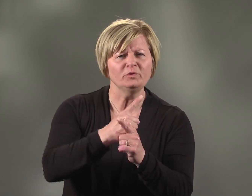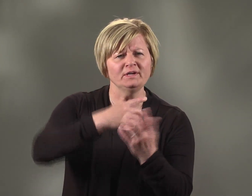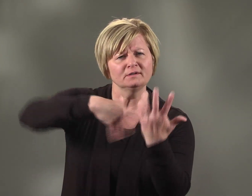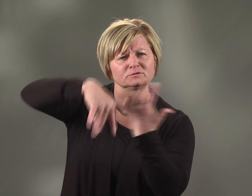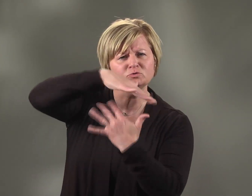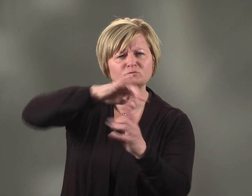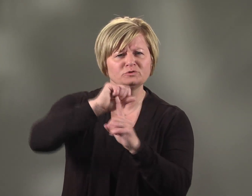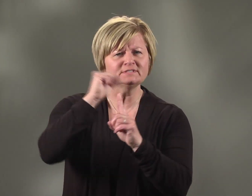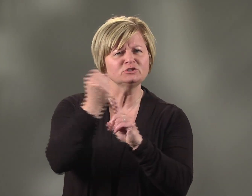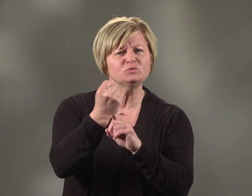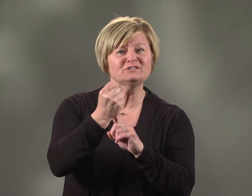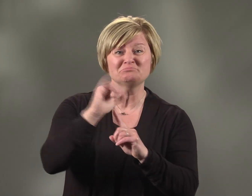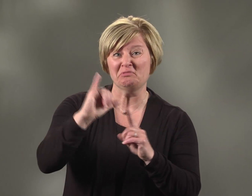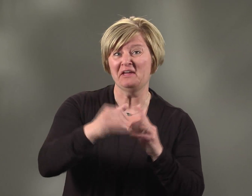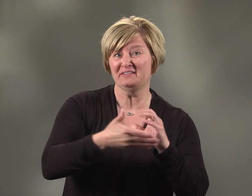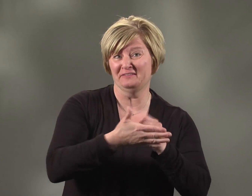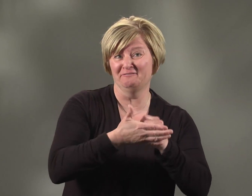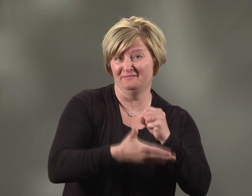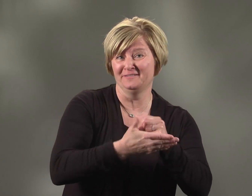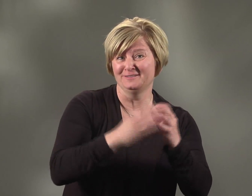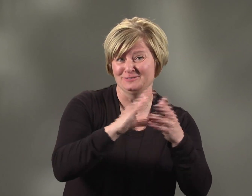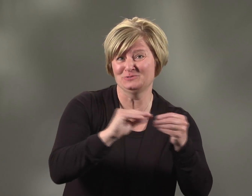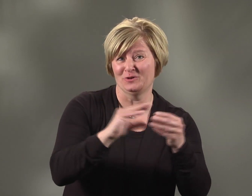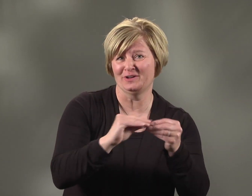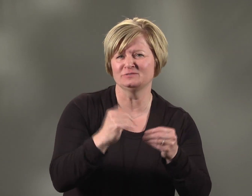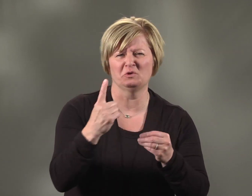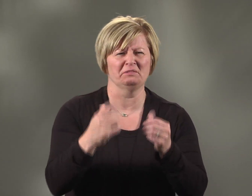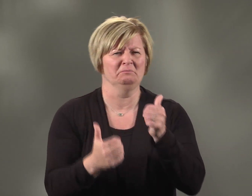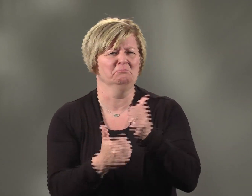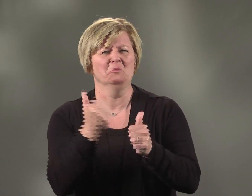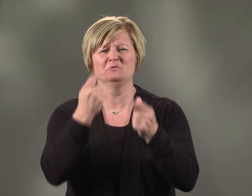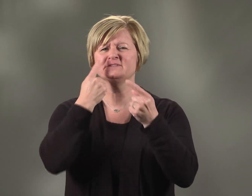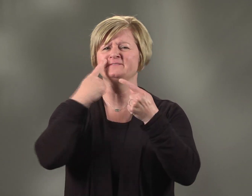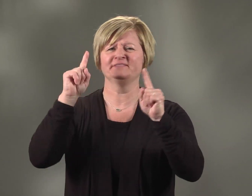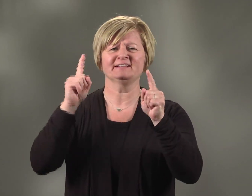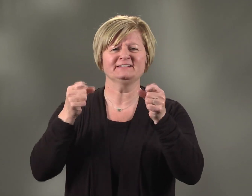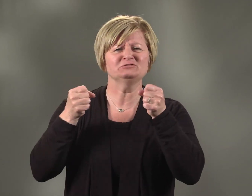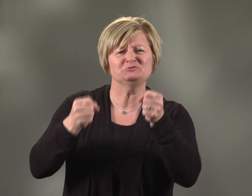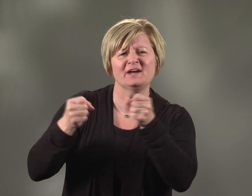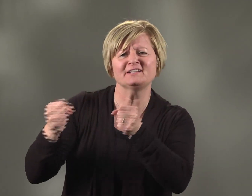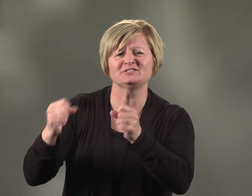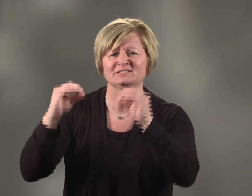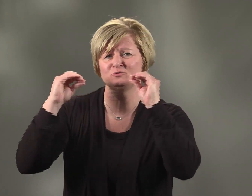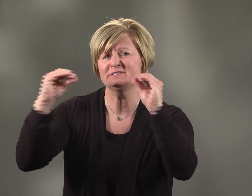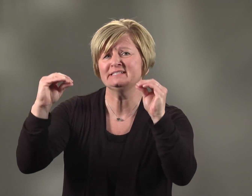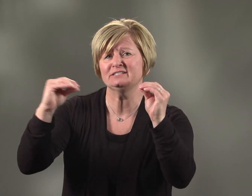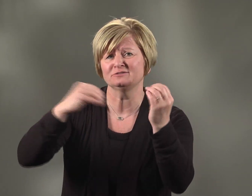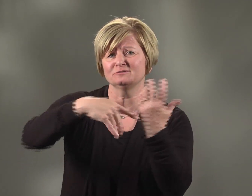is appropriate in a social situation like in the fart story is one of the most effective strategies